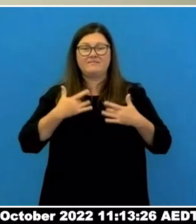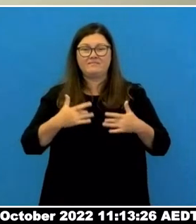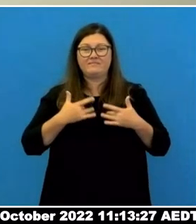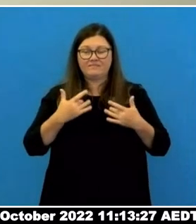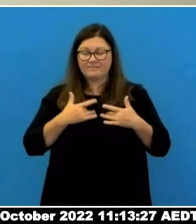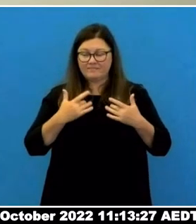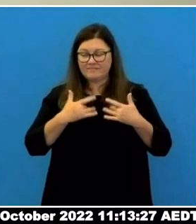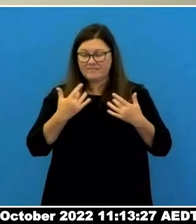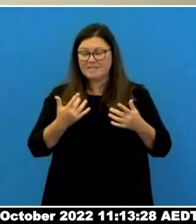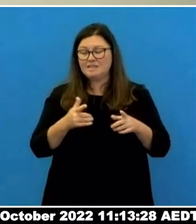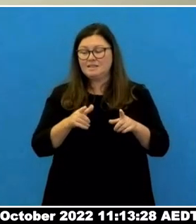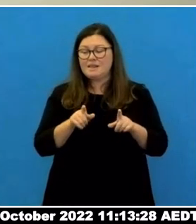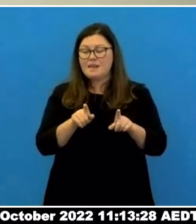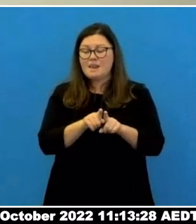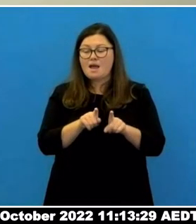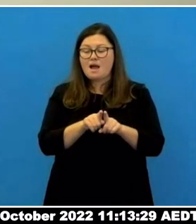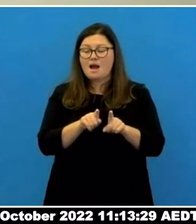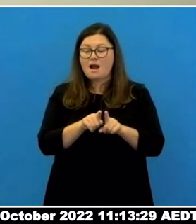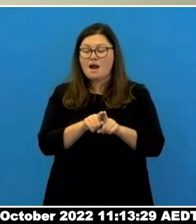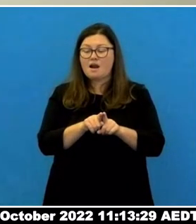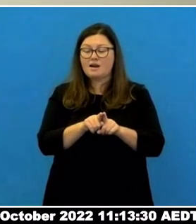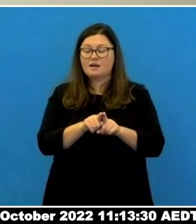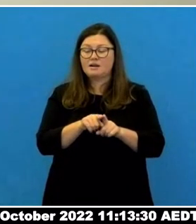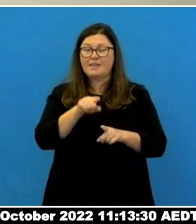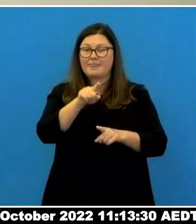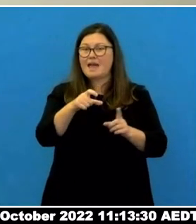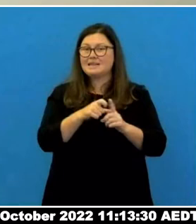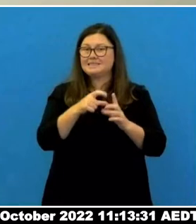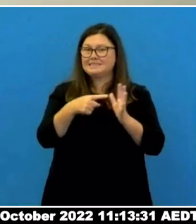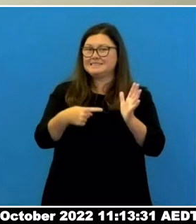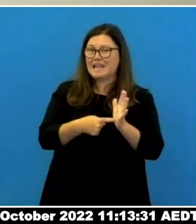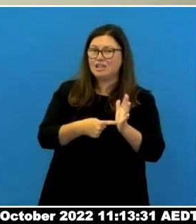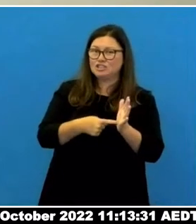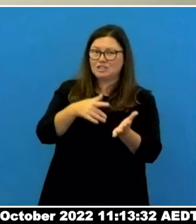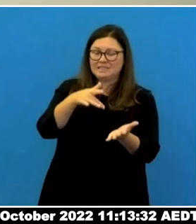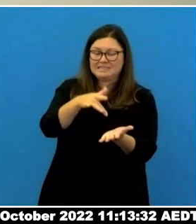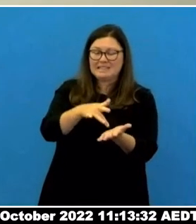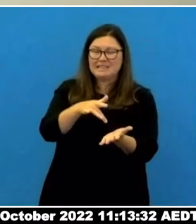was run in a way as if people are kept in a zoo,